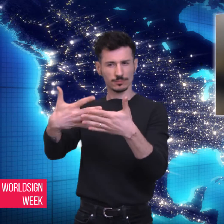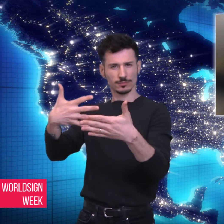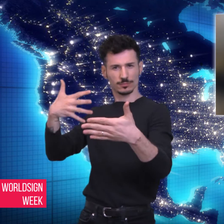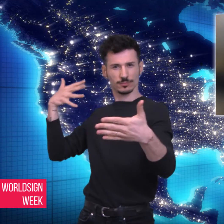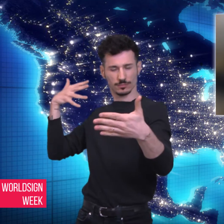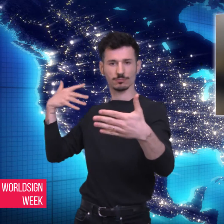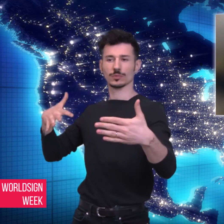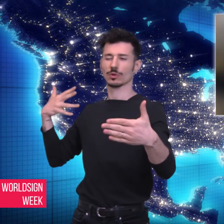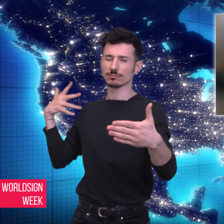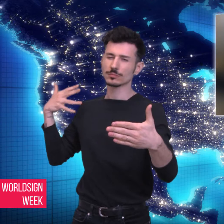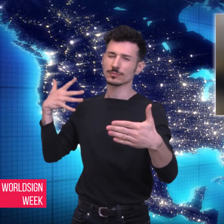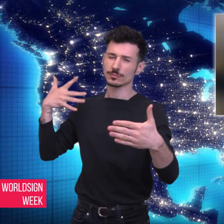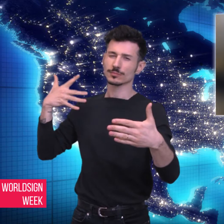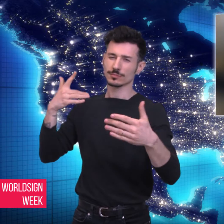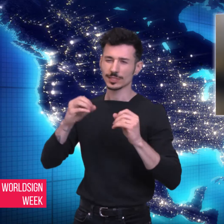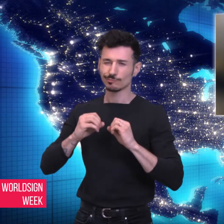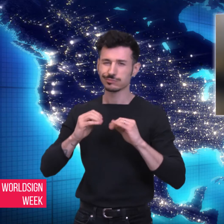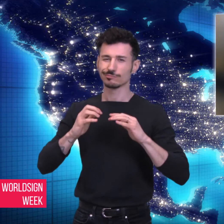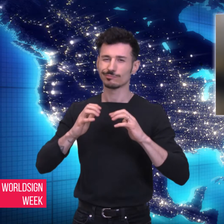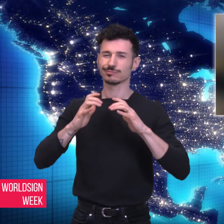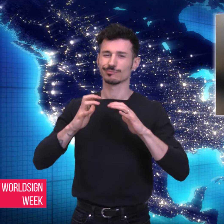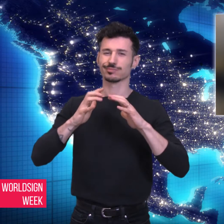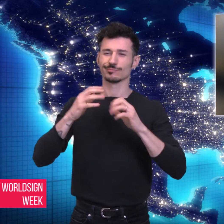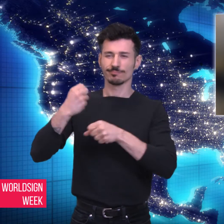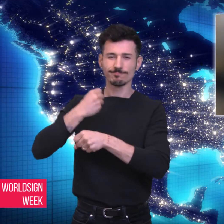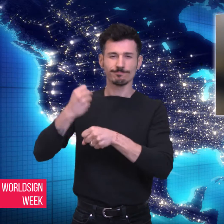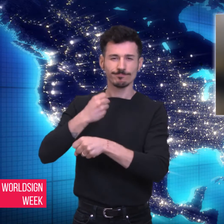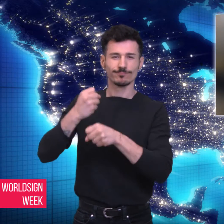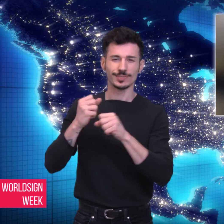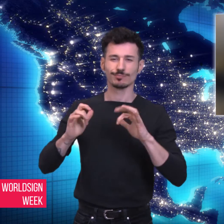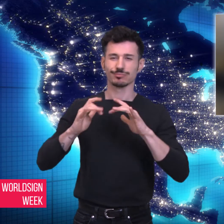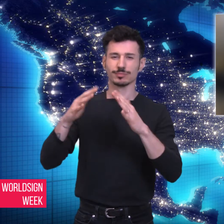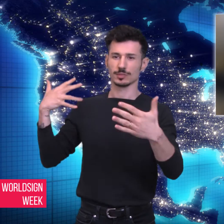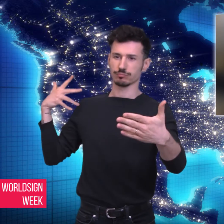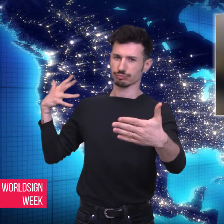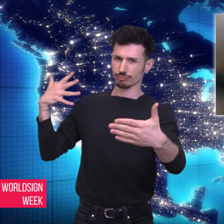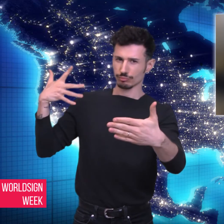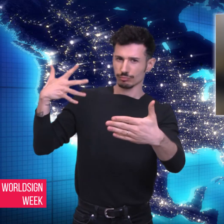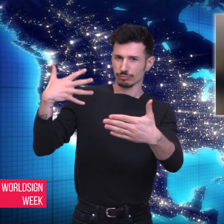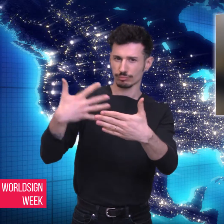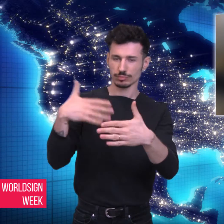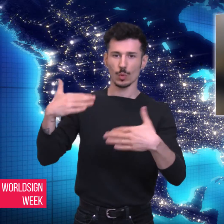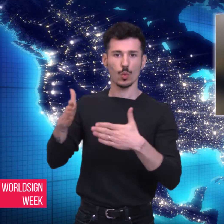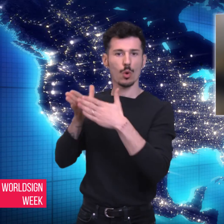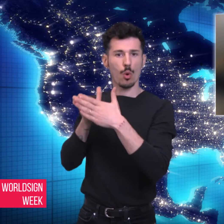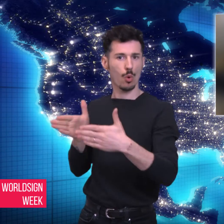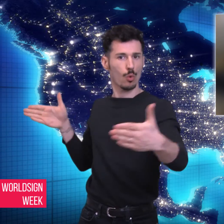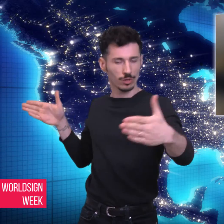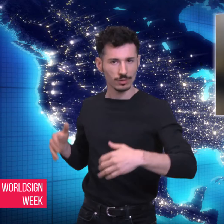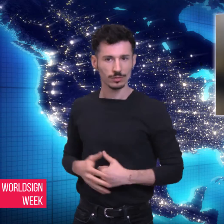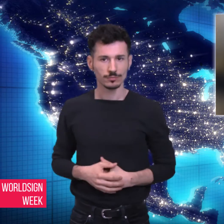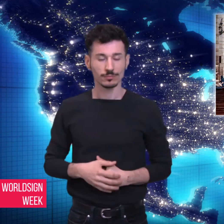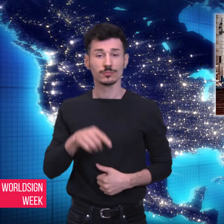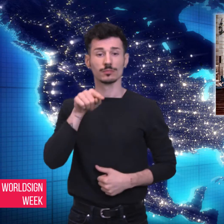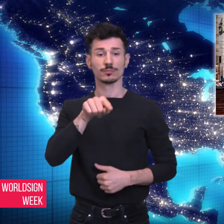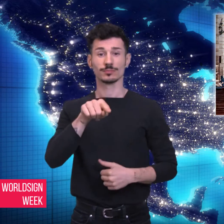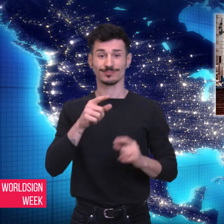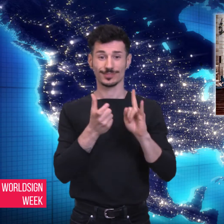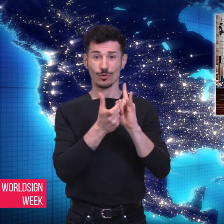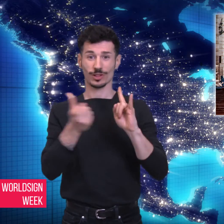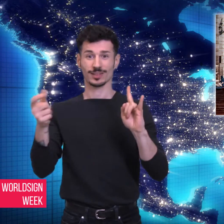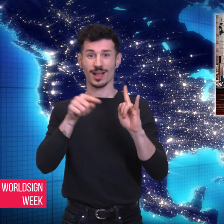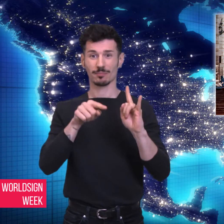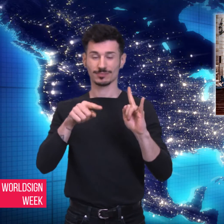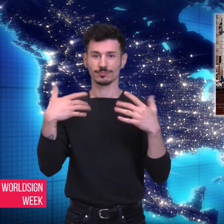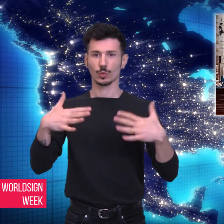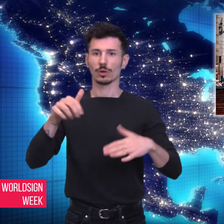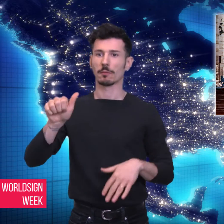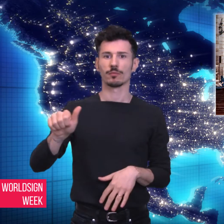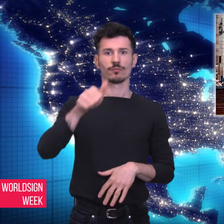generations to build. It is the largest tourist attraction